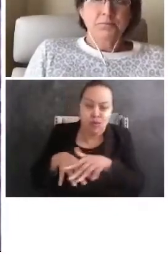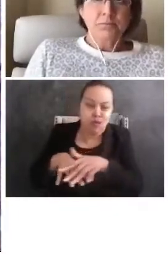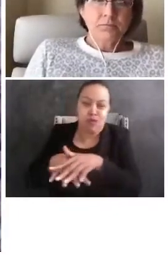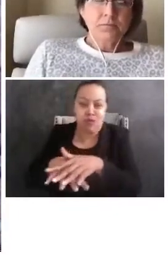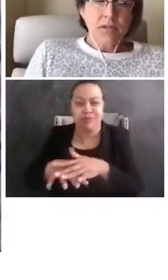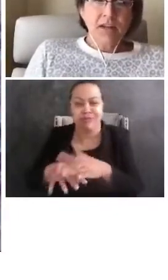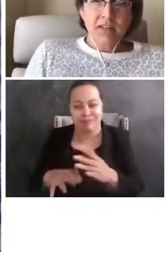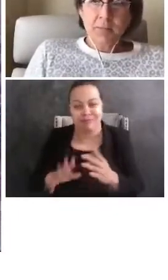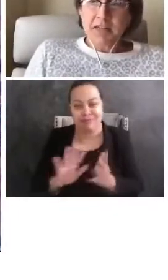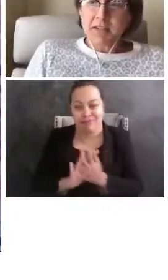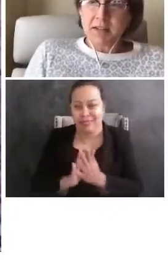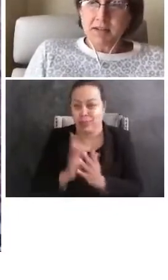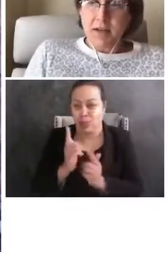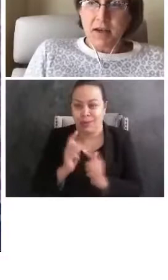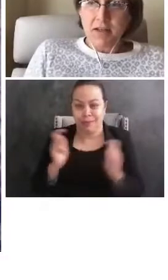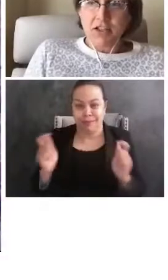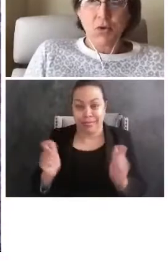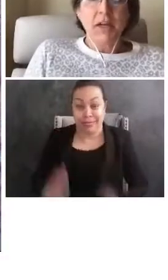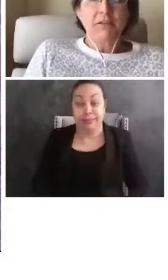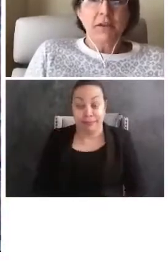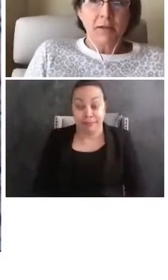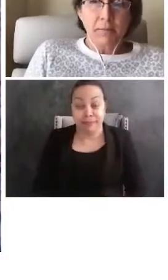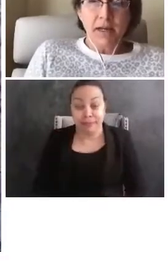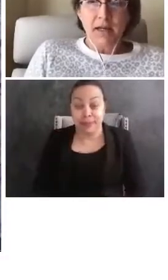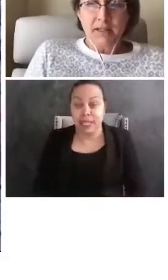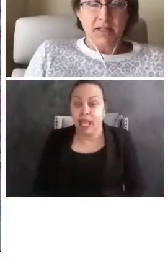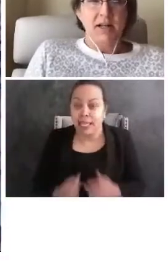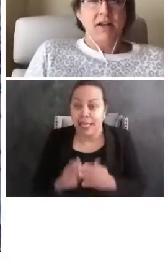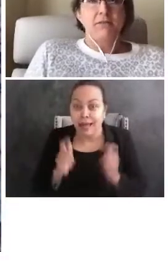This piece is 20 feet by 10.5 feet.